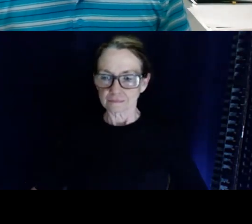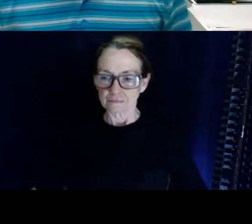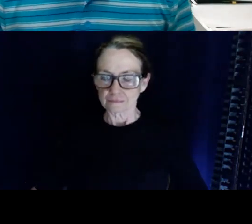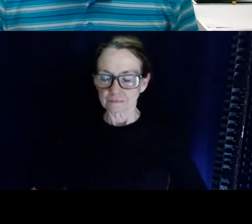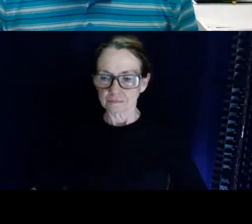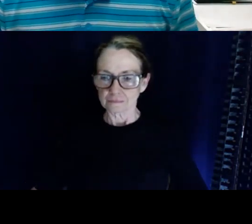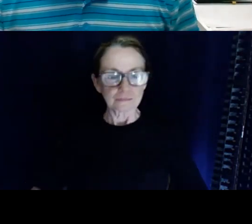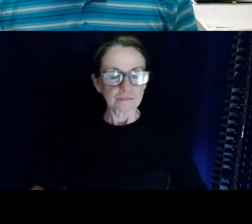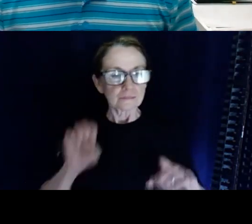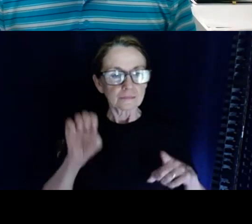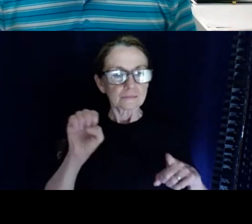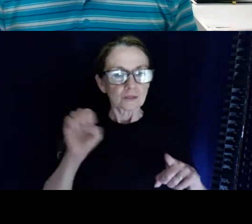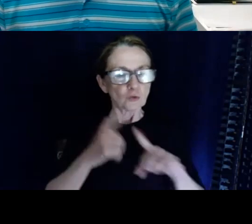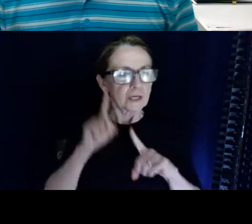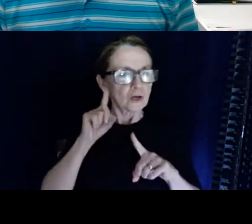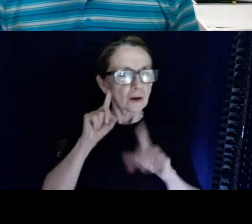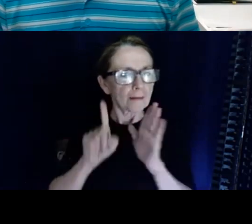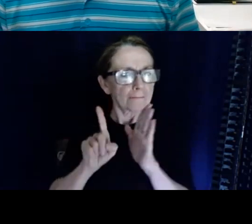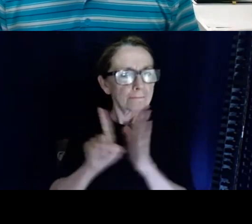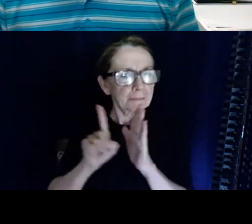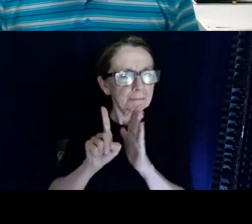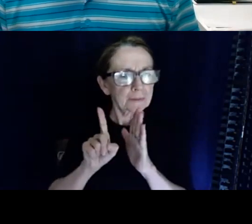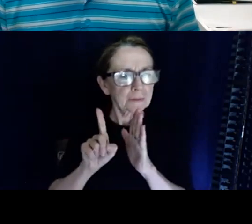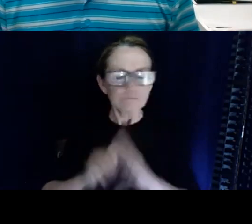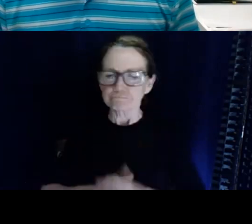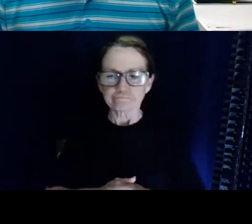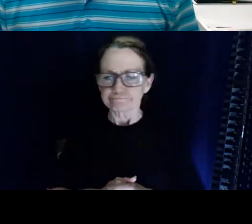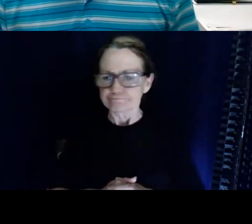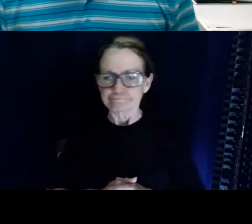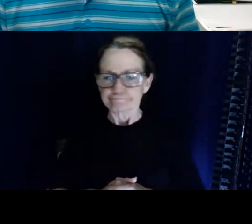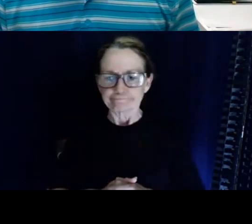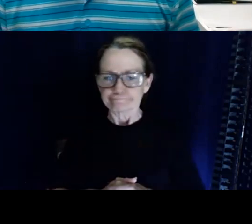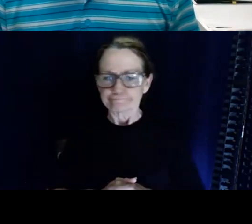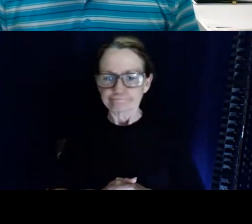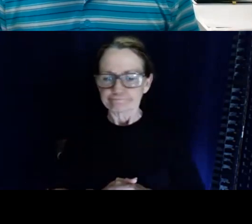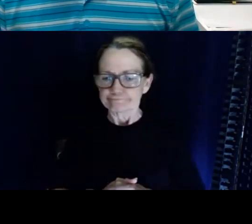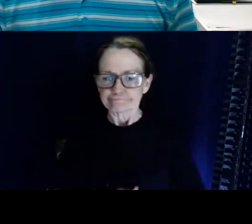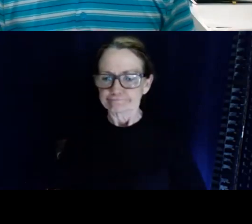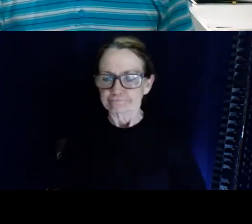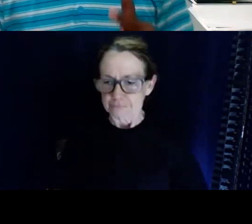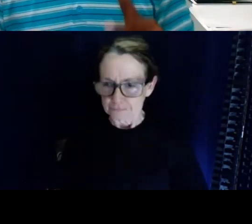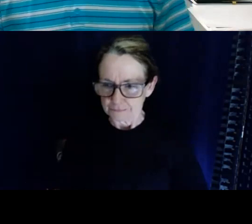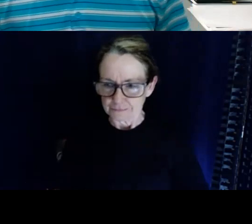IT'S TAKING A WHILE. DID YOU GUYS HERE A BEEP FROM MY SOUND? JUST MAKING SURE.